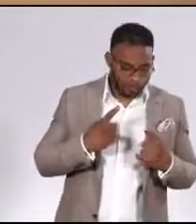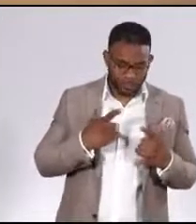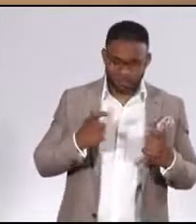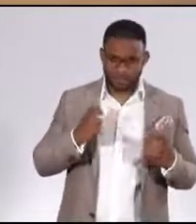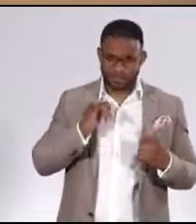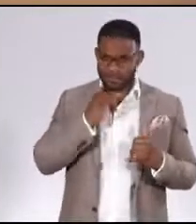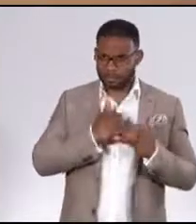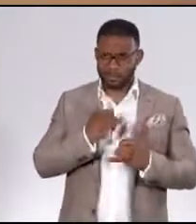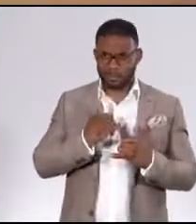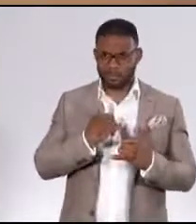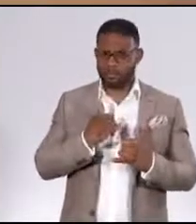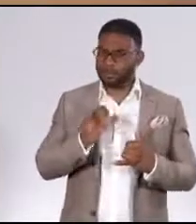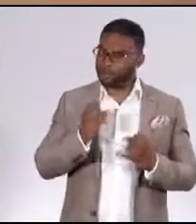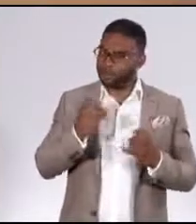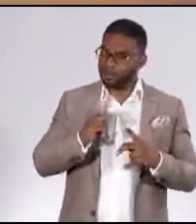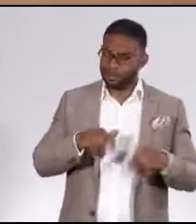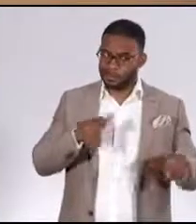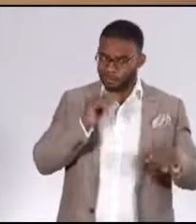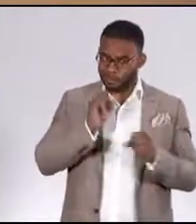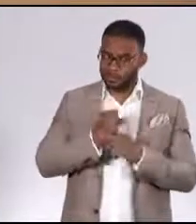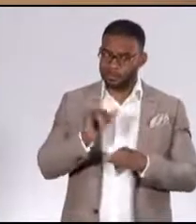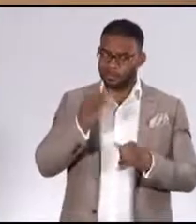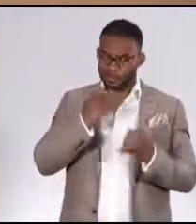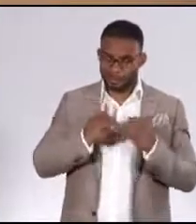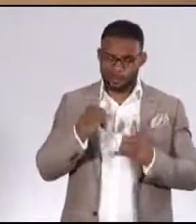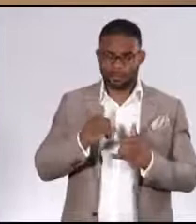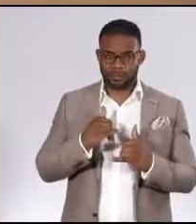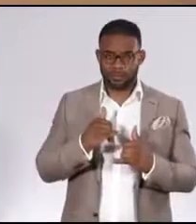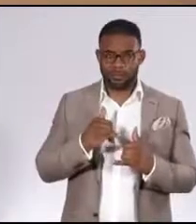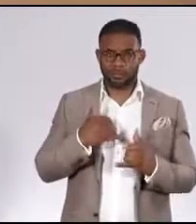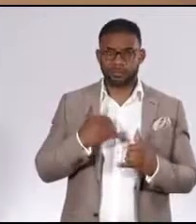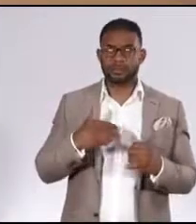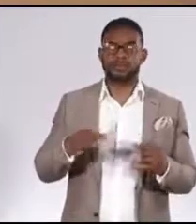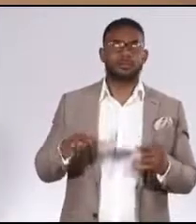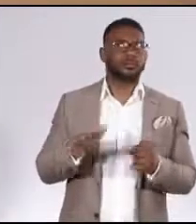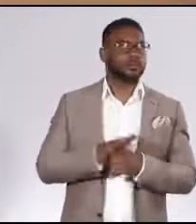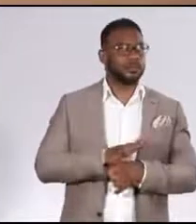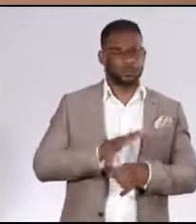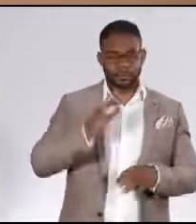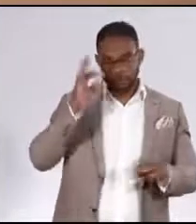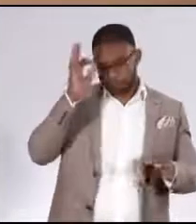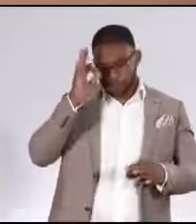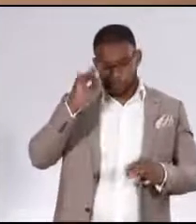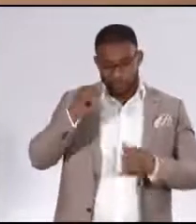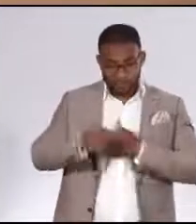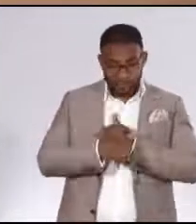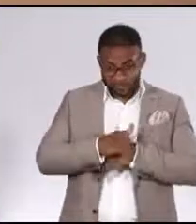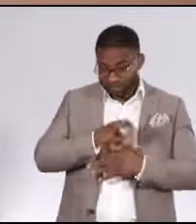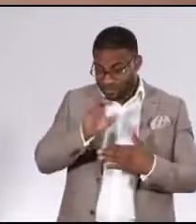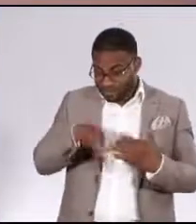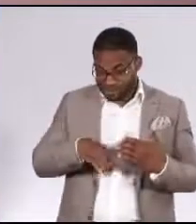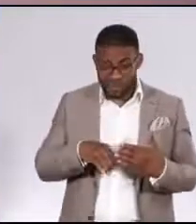And like a lot of people who have made that same mistake. I was completely unaware of the dangers and consequences of damaging my ear.